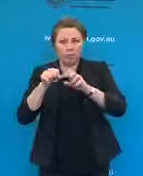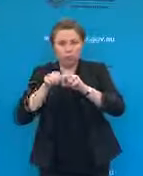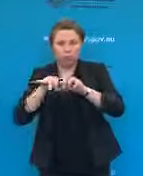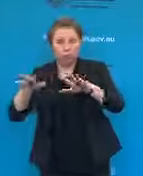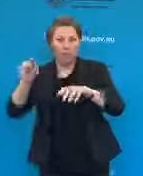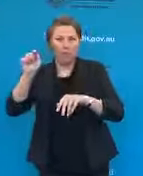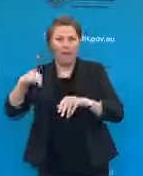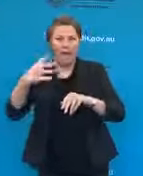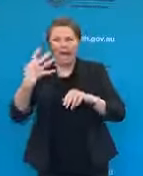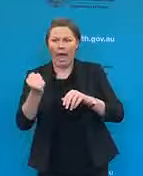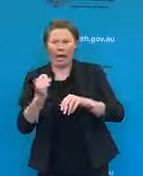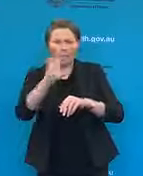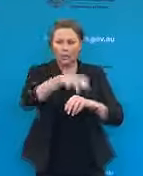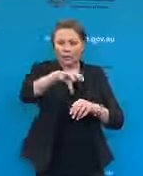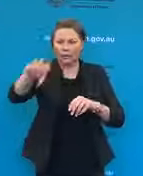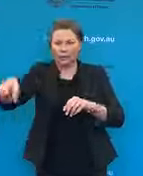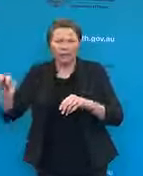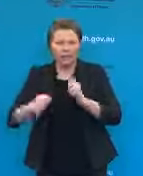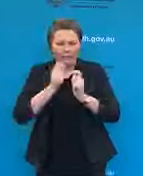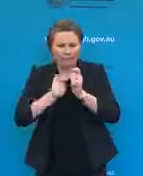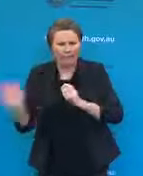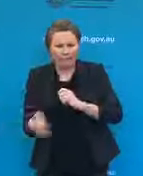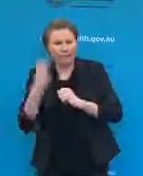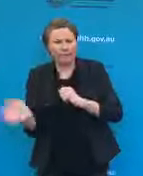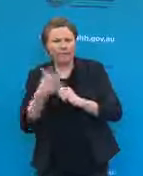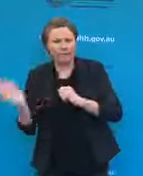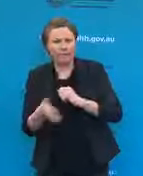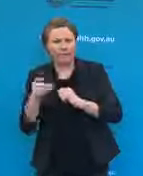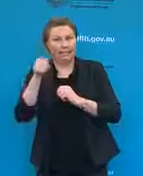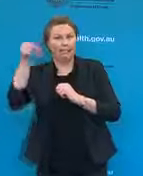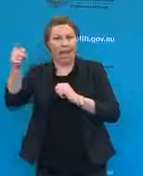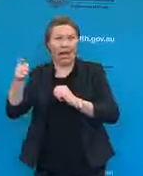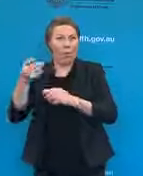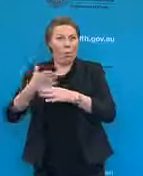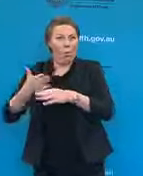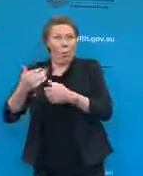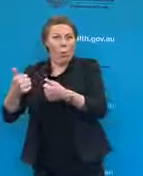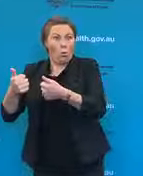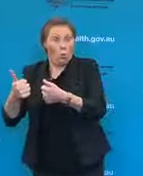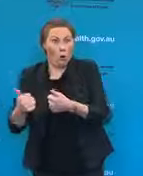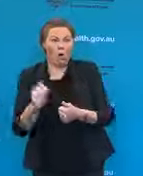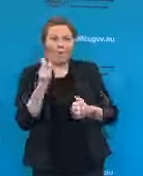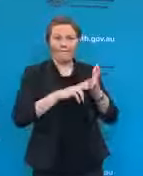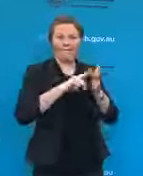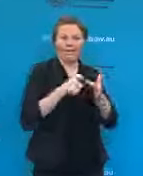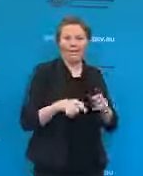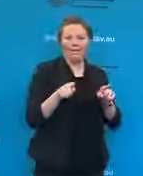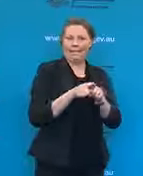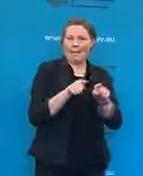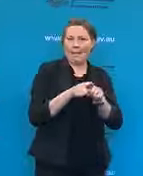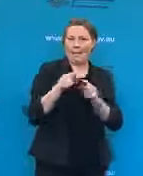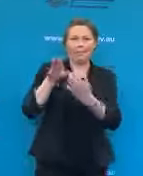response, they brought under control. That's what Victoria's doing now. Reporter: What we're seeing in Victoria, is that reason for other states to